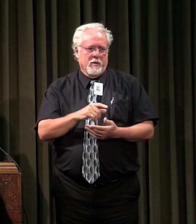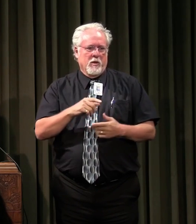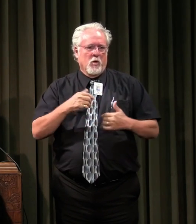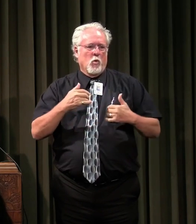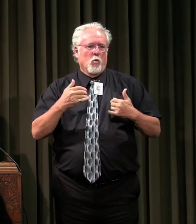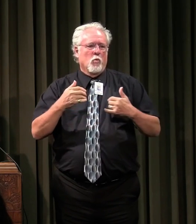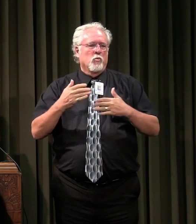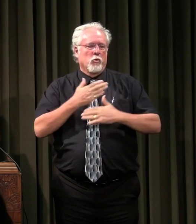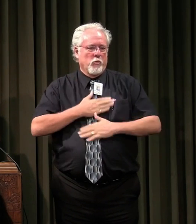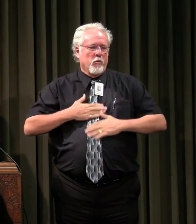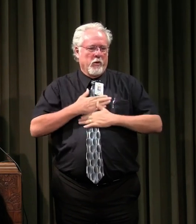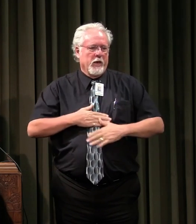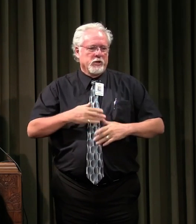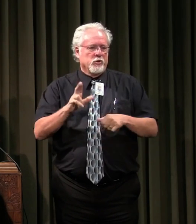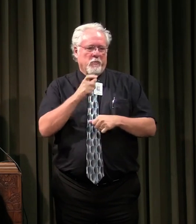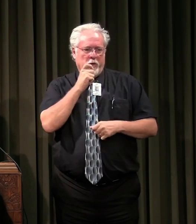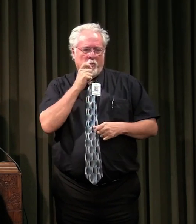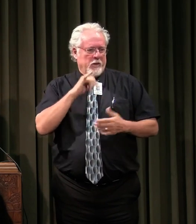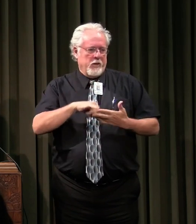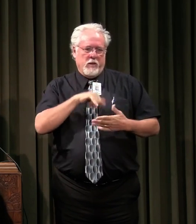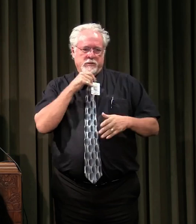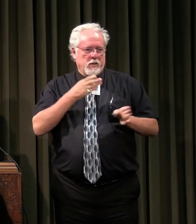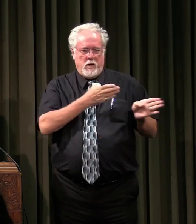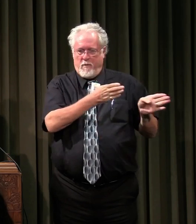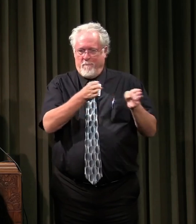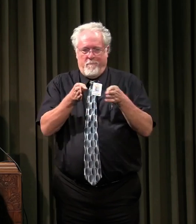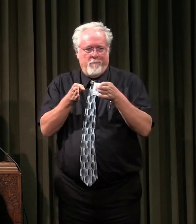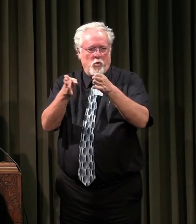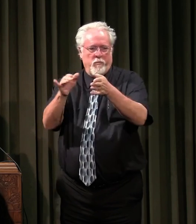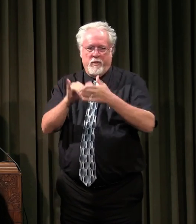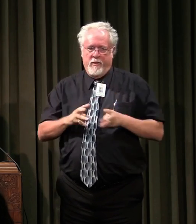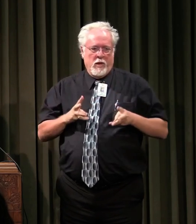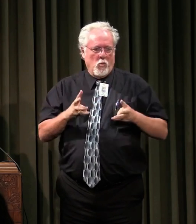of marijuana and this is not a movement in that direction we have lots of